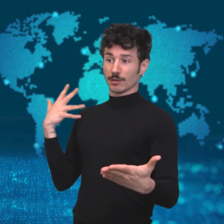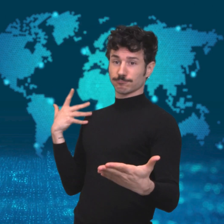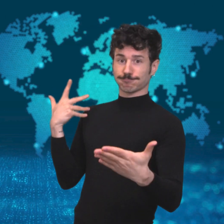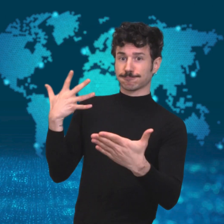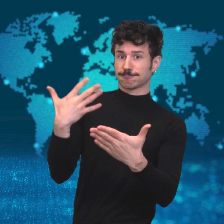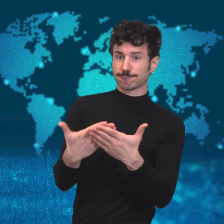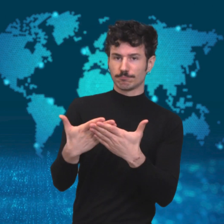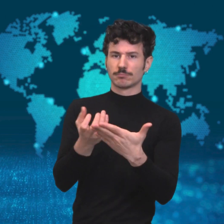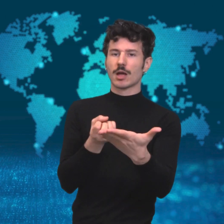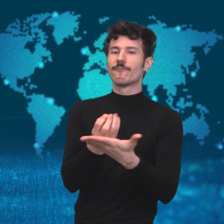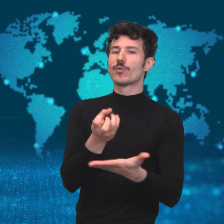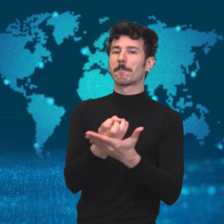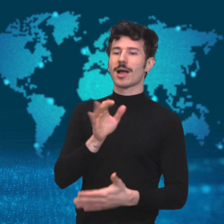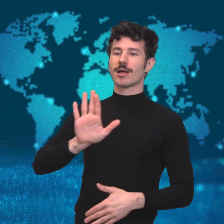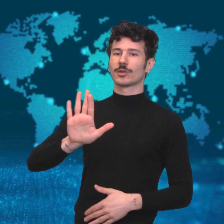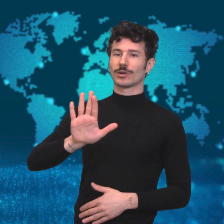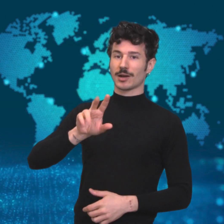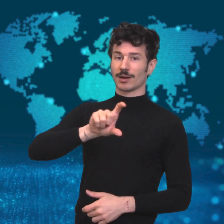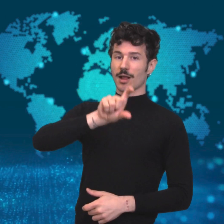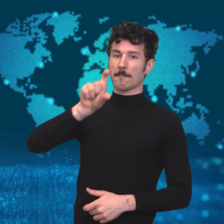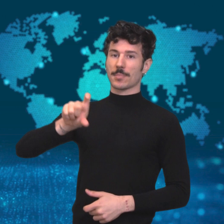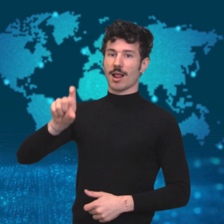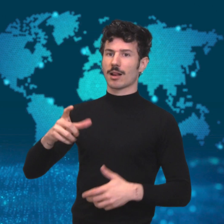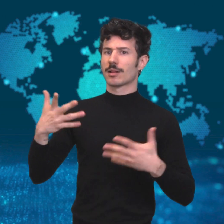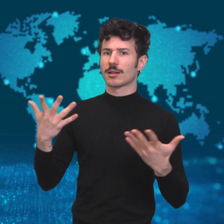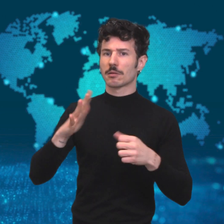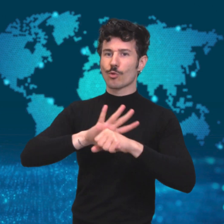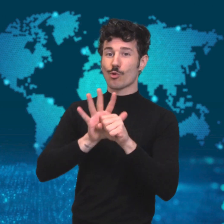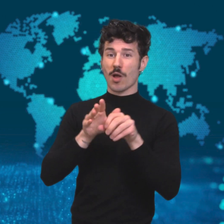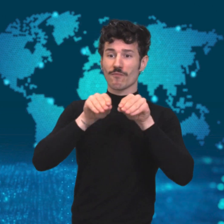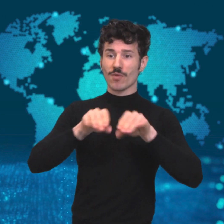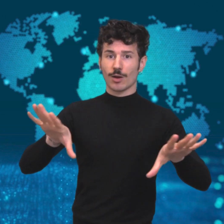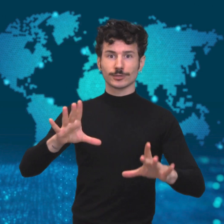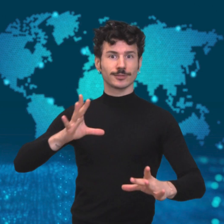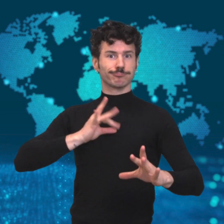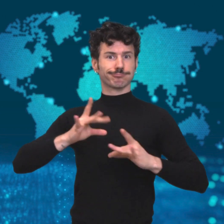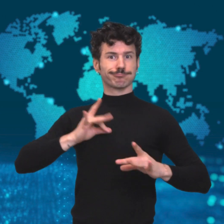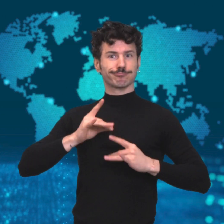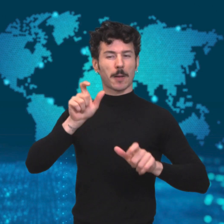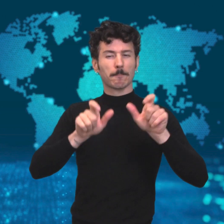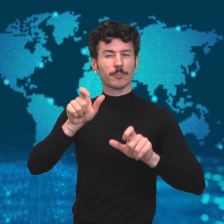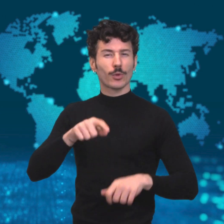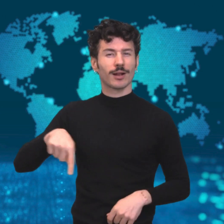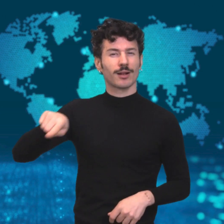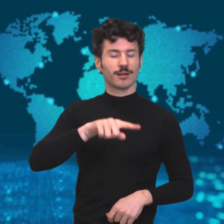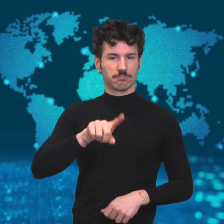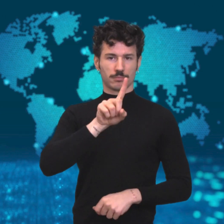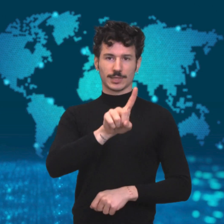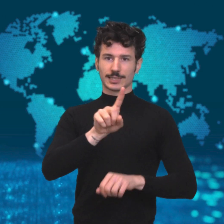It is reported that Nepal has, so far, 16 cases of